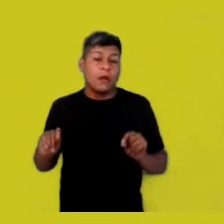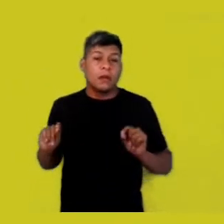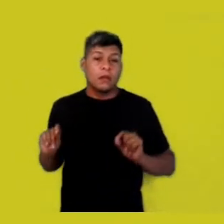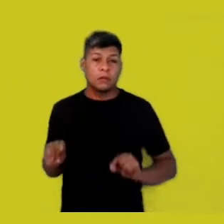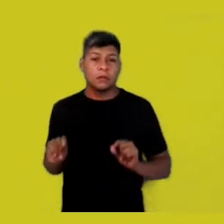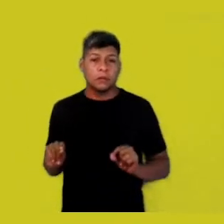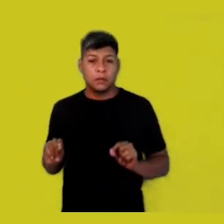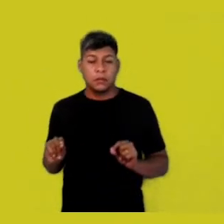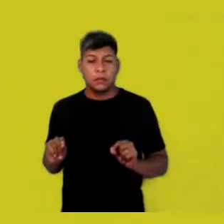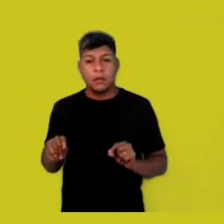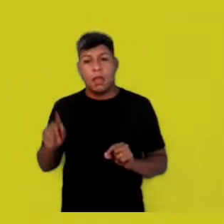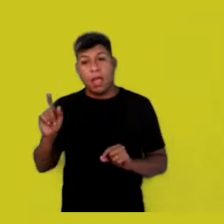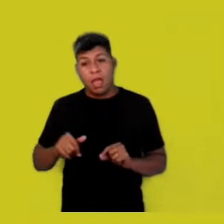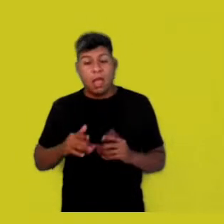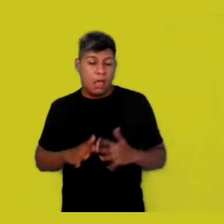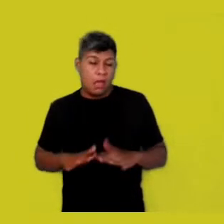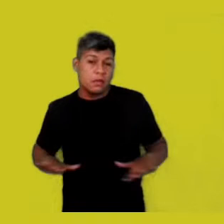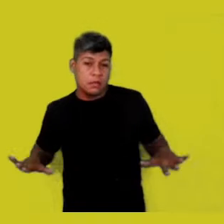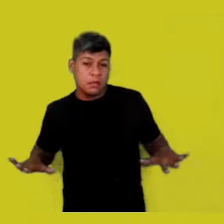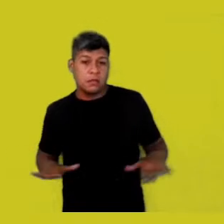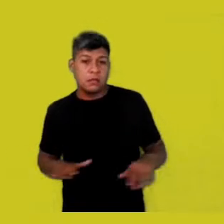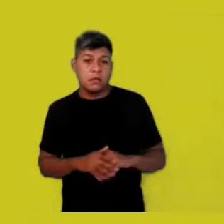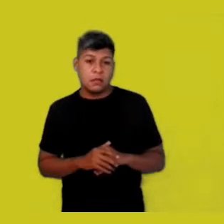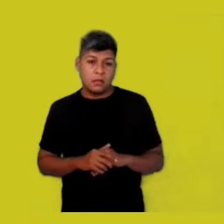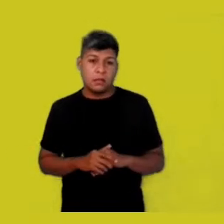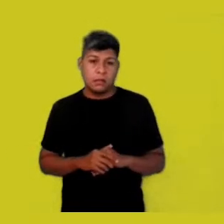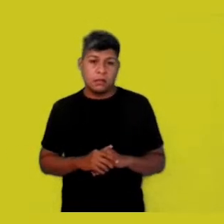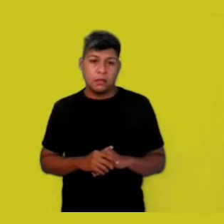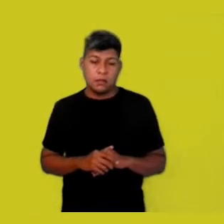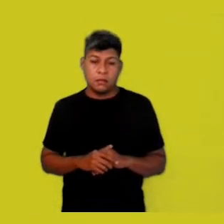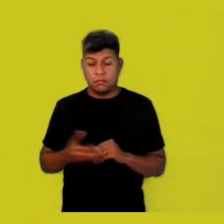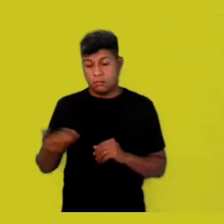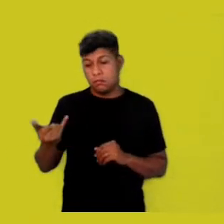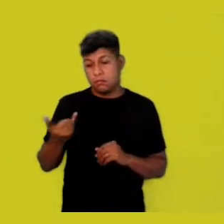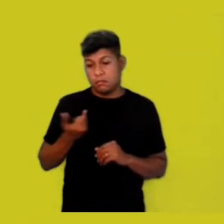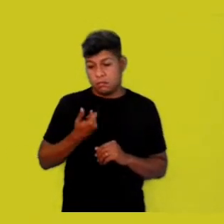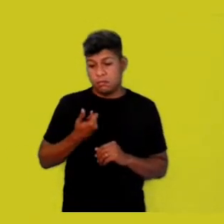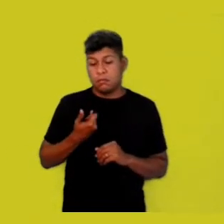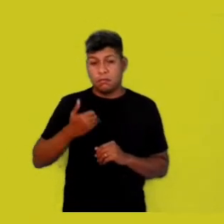Is that really it? To what extent a yard is a temple,